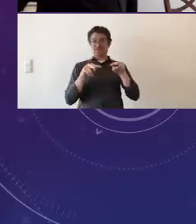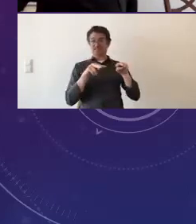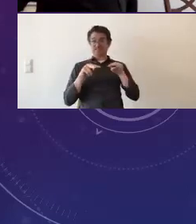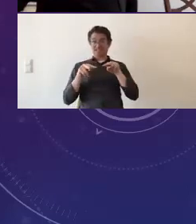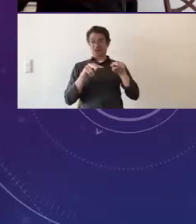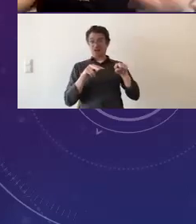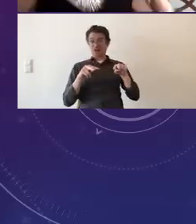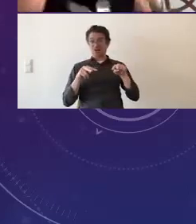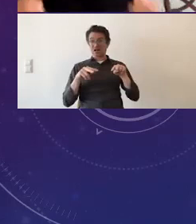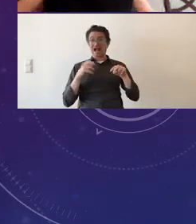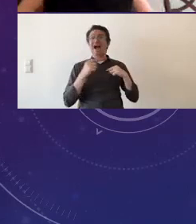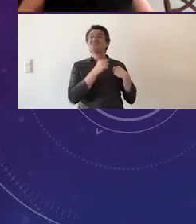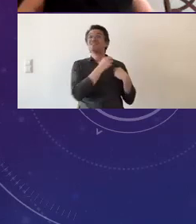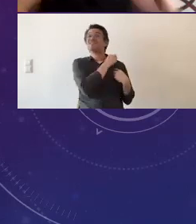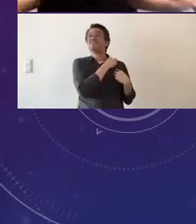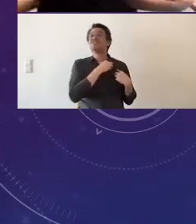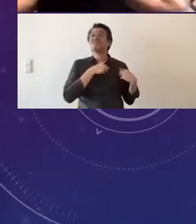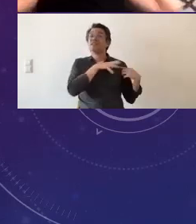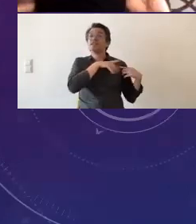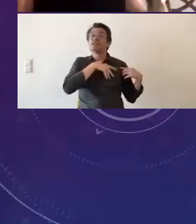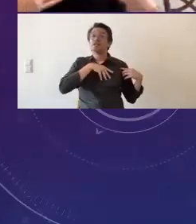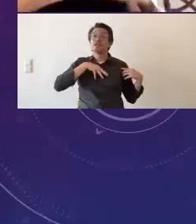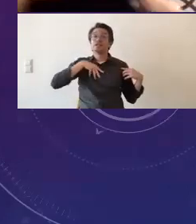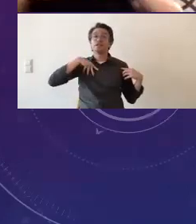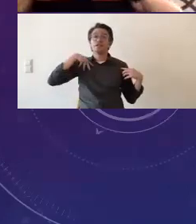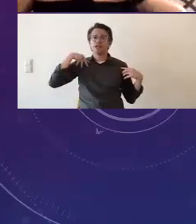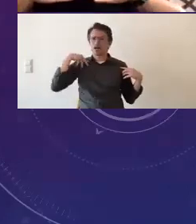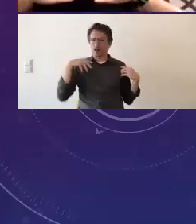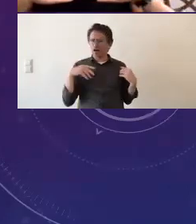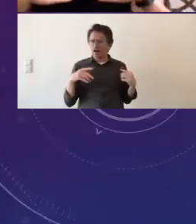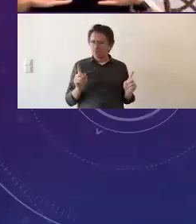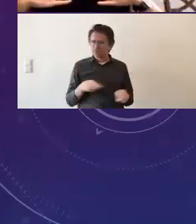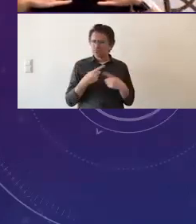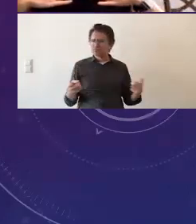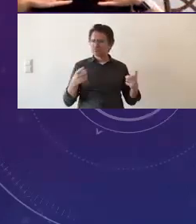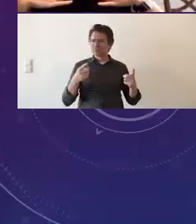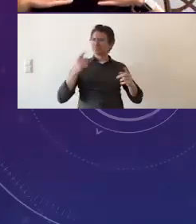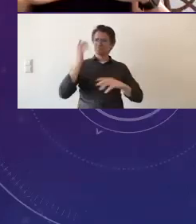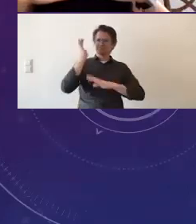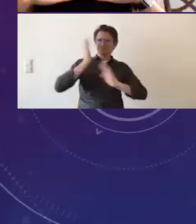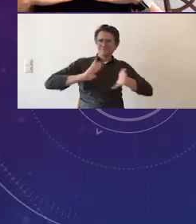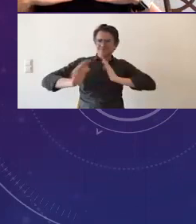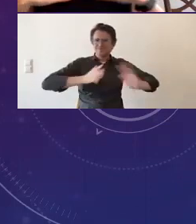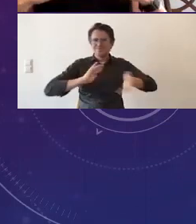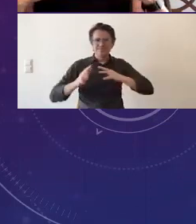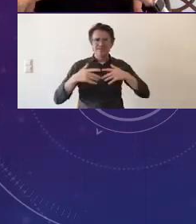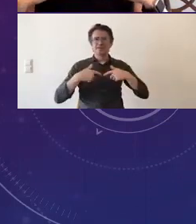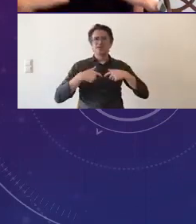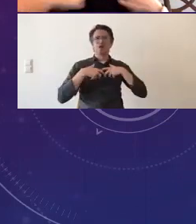necklace so now this background is better but sometimes interpreter might